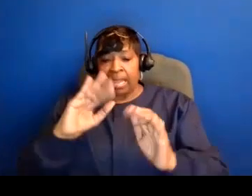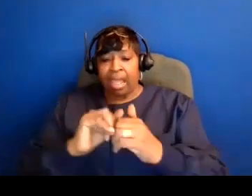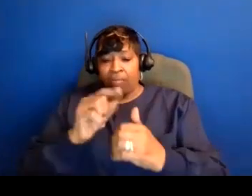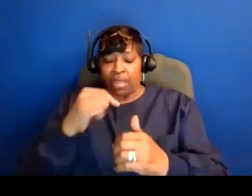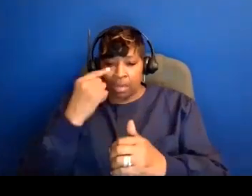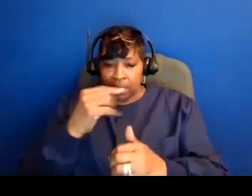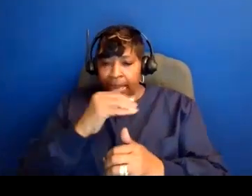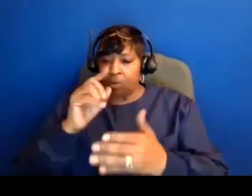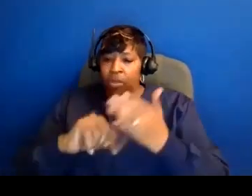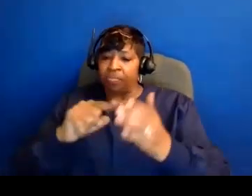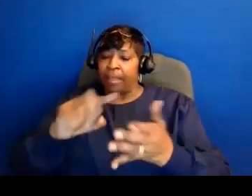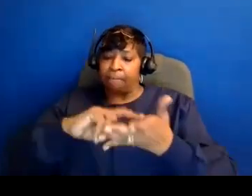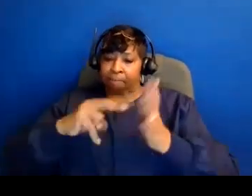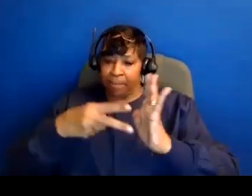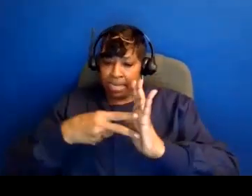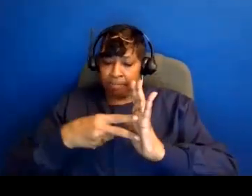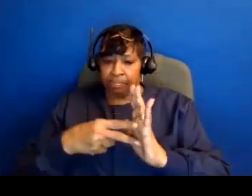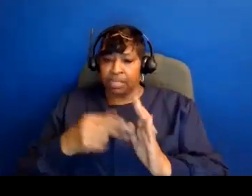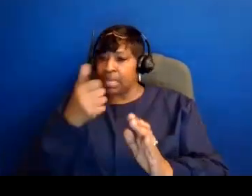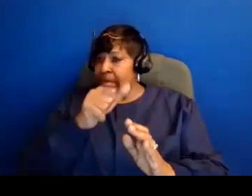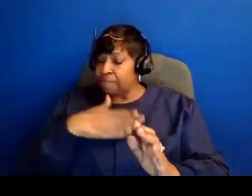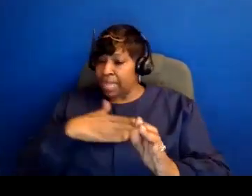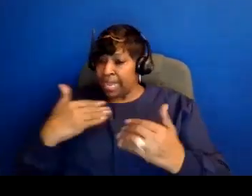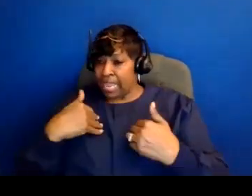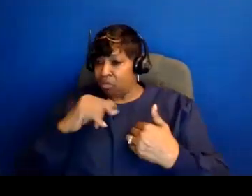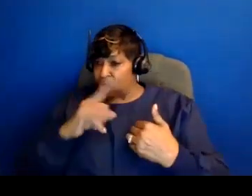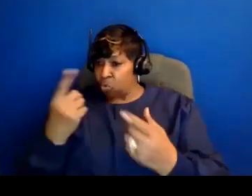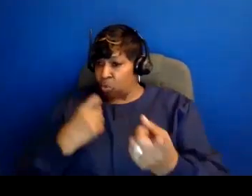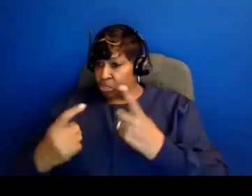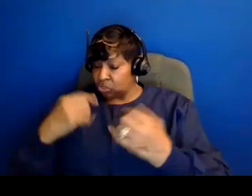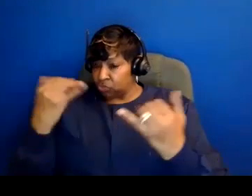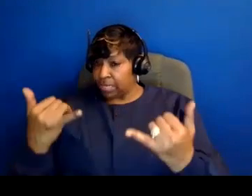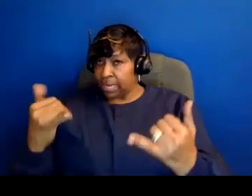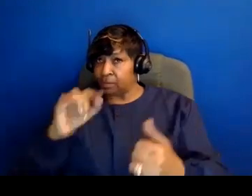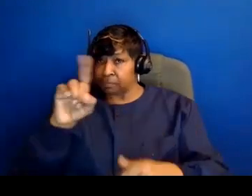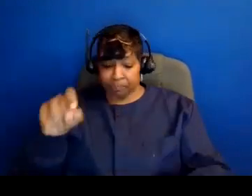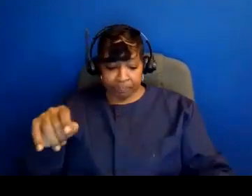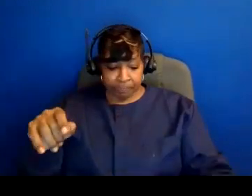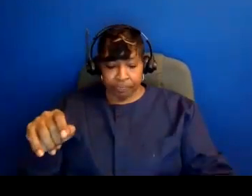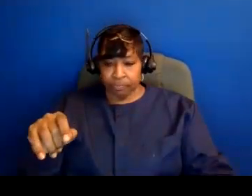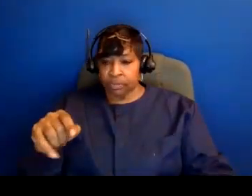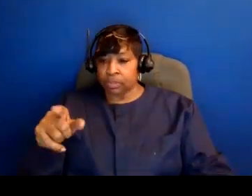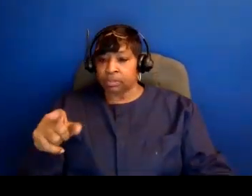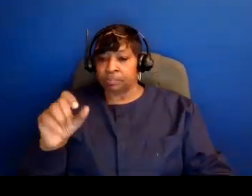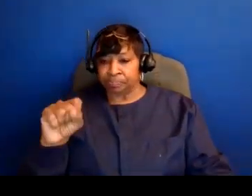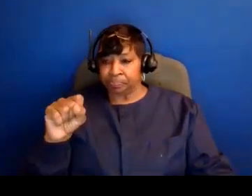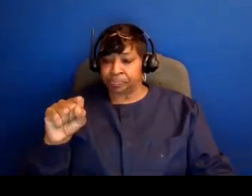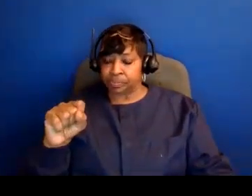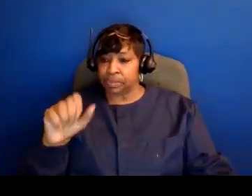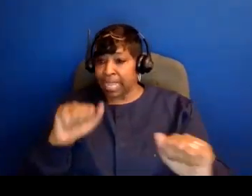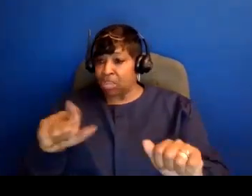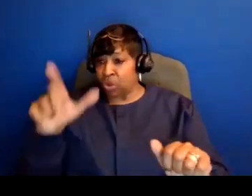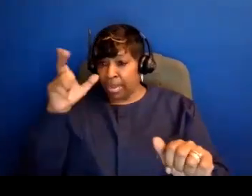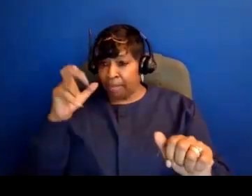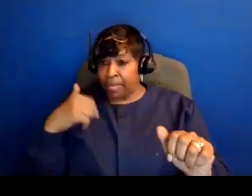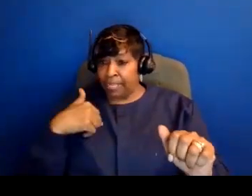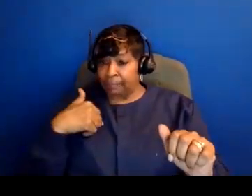lauravanpuymbrouck: and finally, finally, as the name indicates, people with low, explicit, and low implicit prejudice are truly low prejudice, prejudice. So